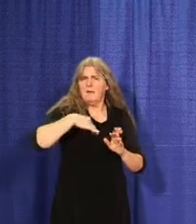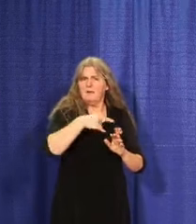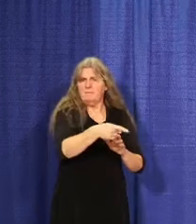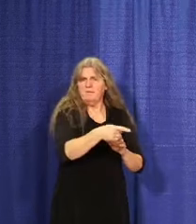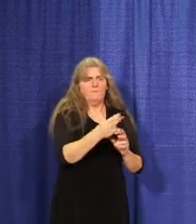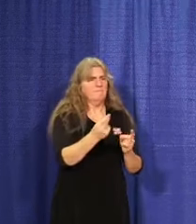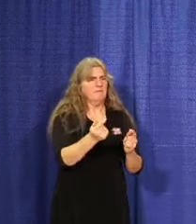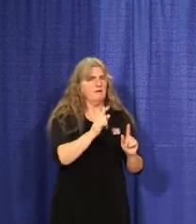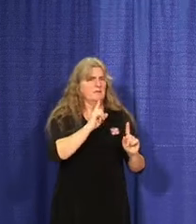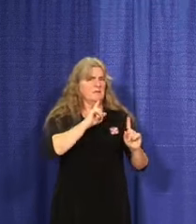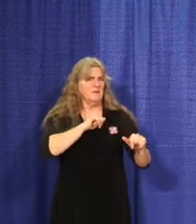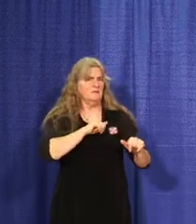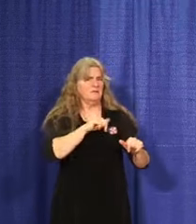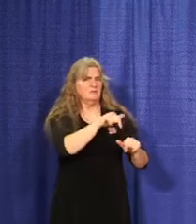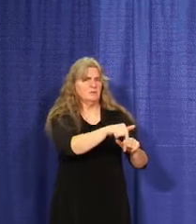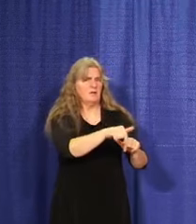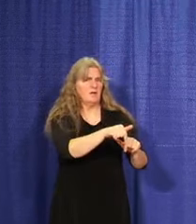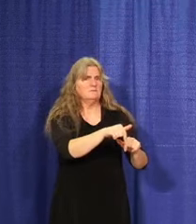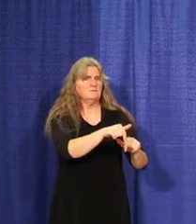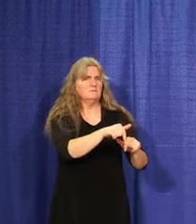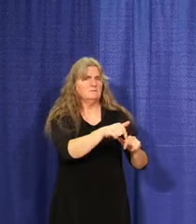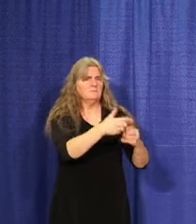that right away. So it has been useful for us